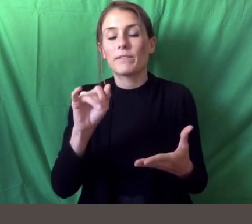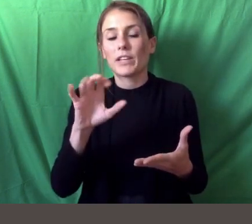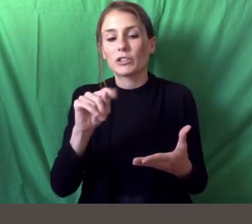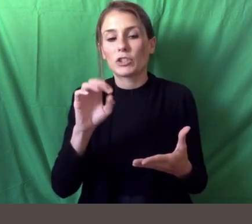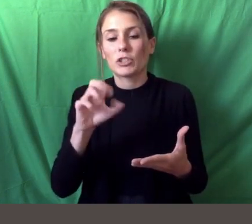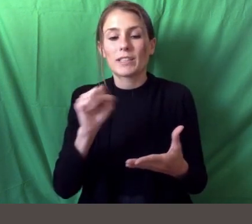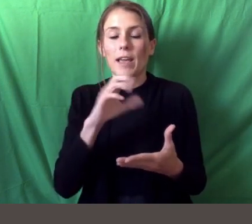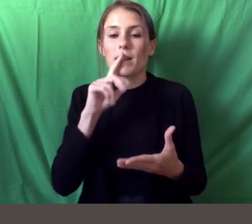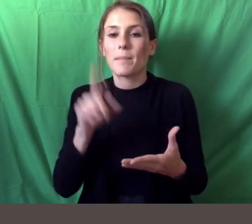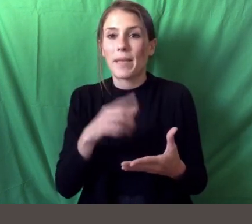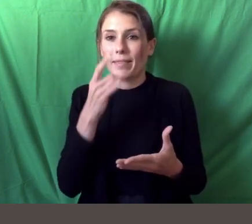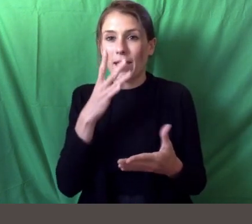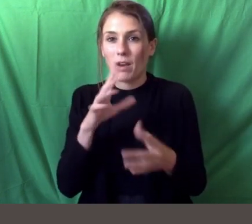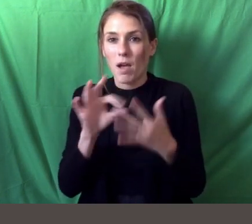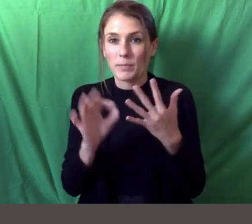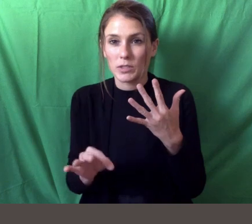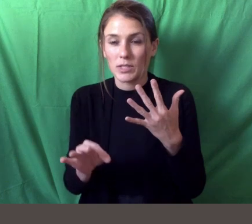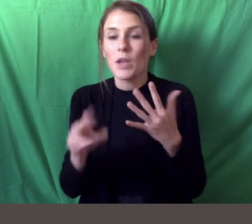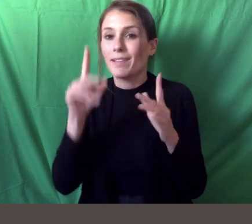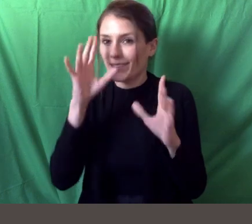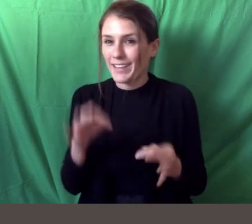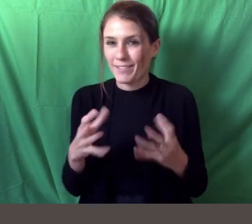You'll definitely want to use it.